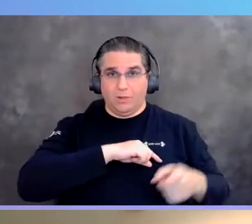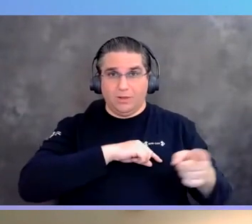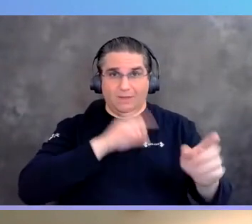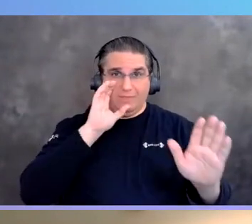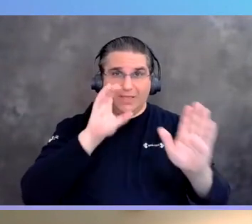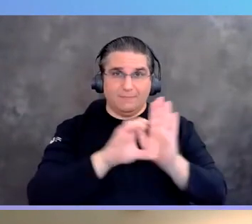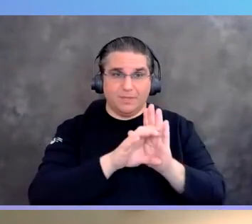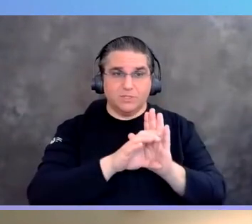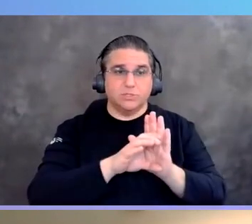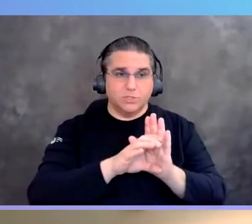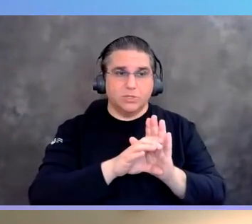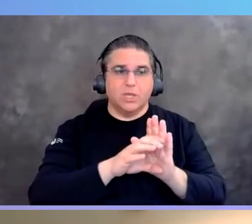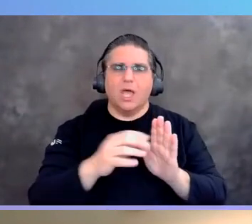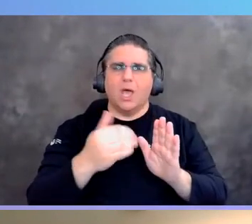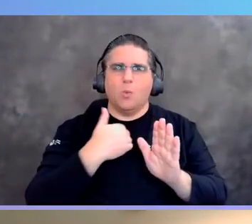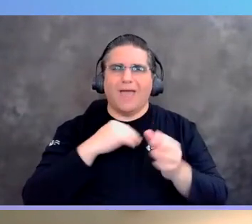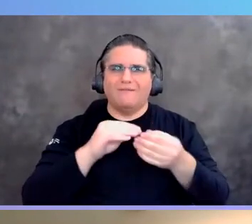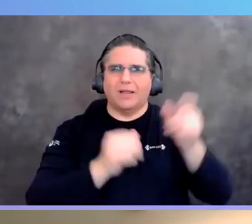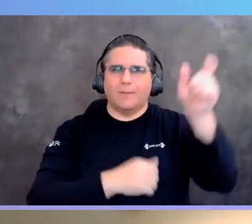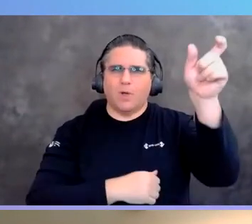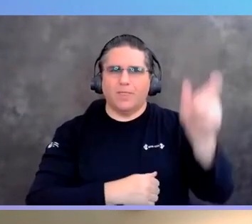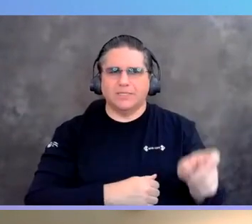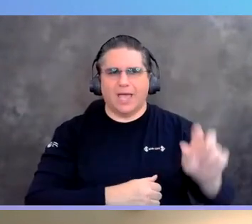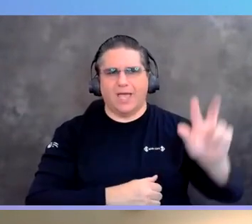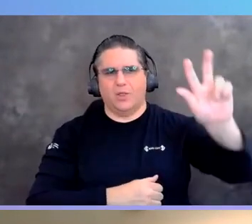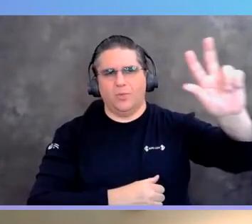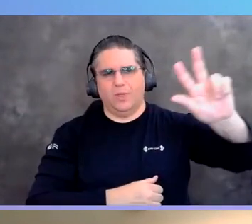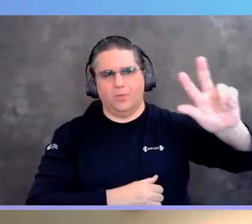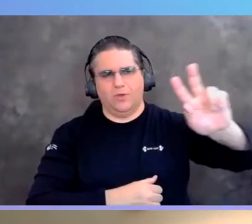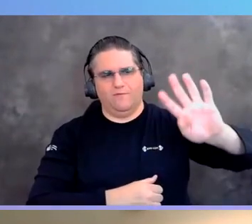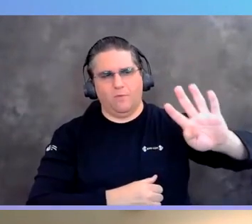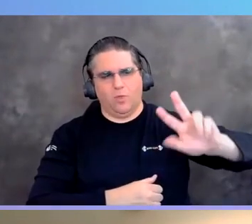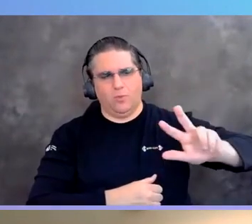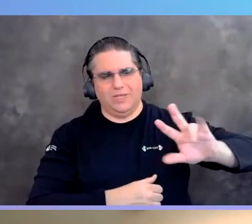three, four, three, seven handwritten on the side of the